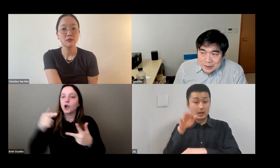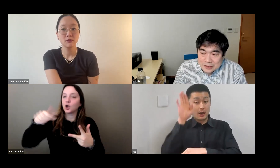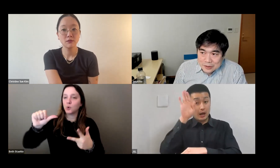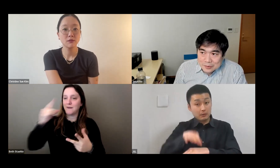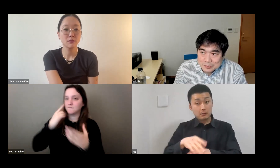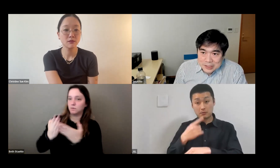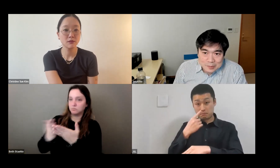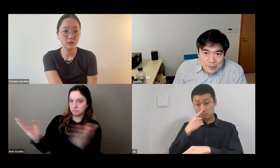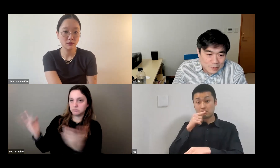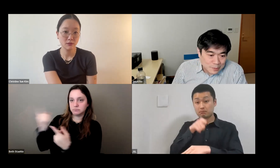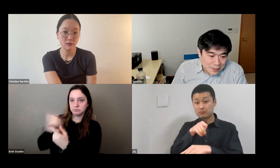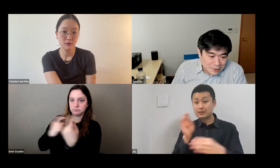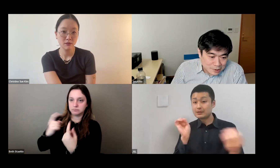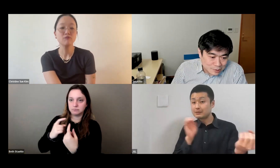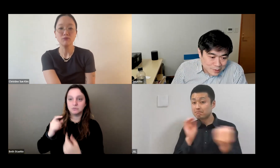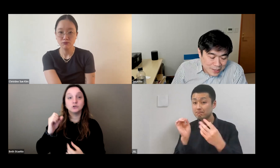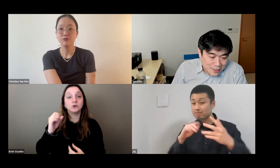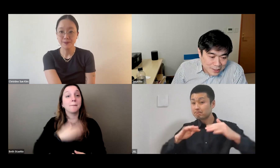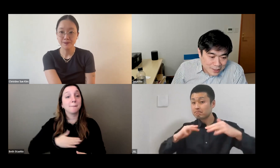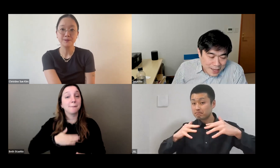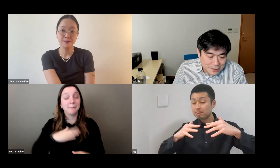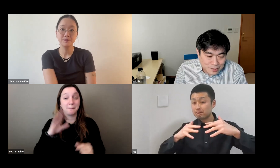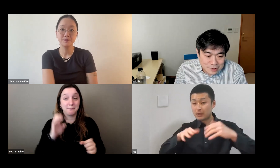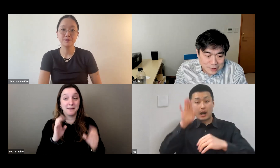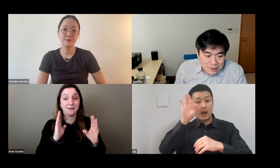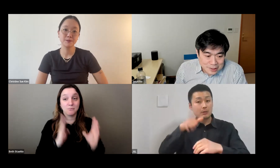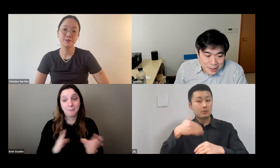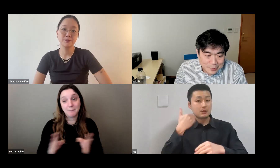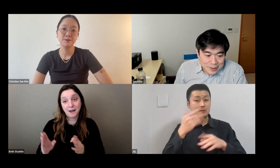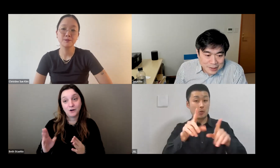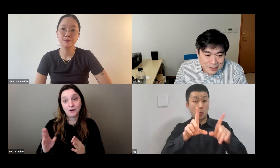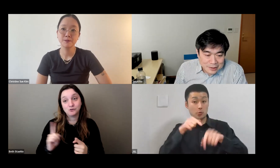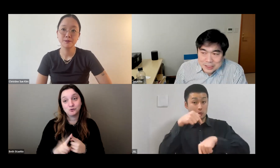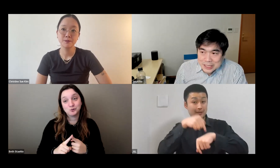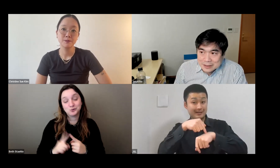So please be prepared to ask questions in chat.